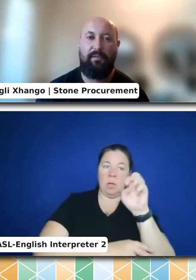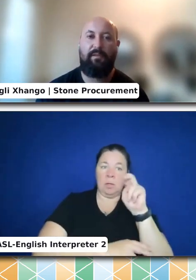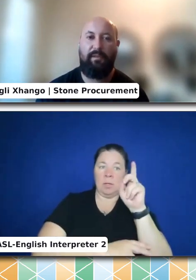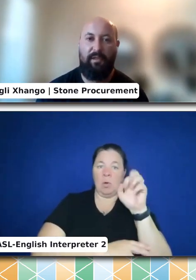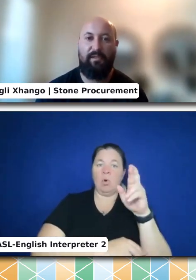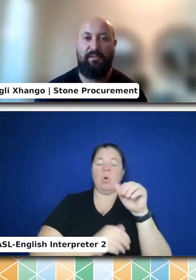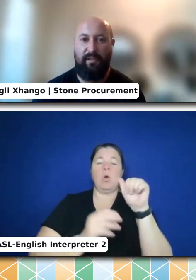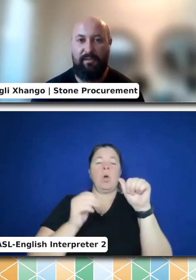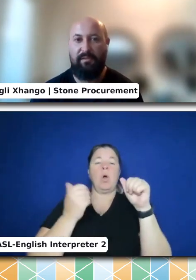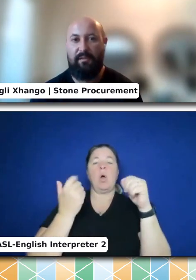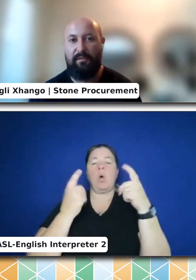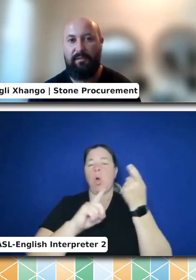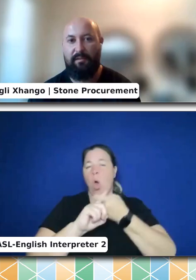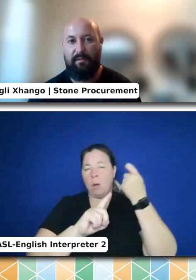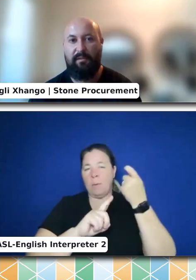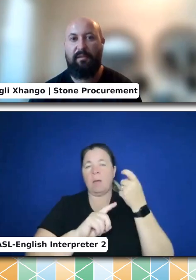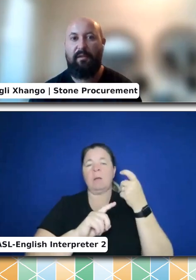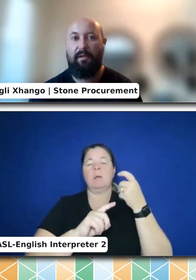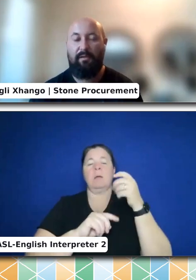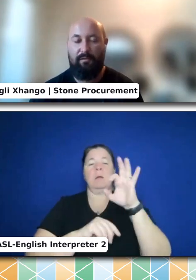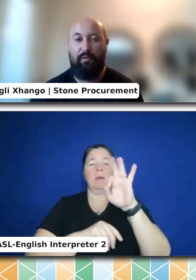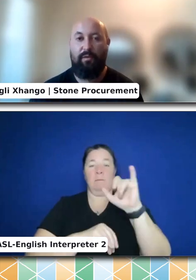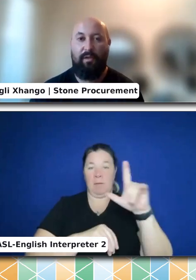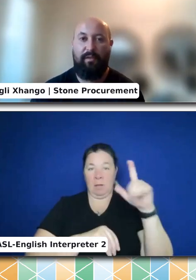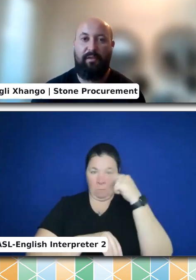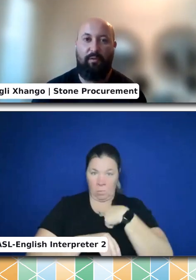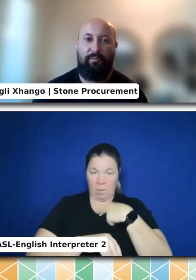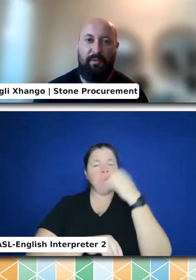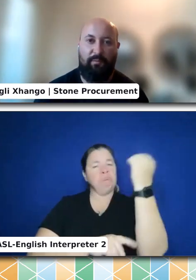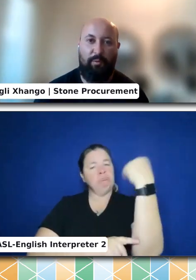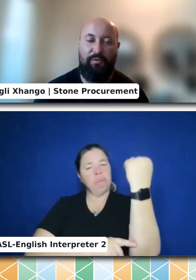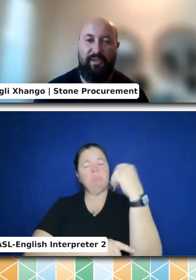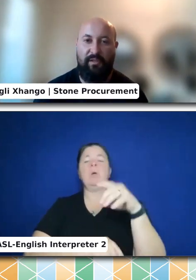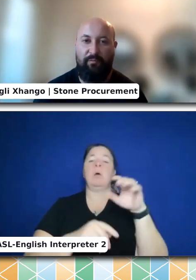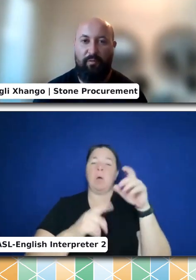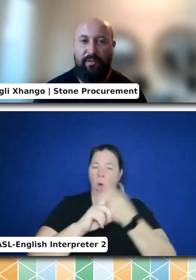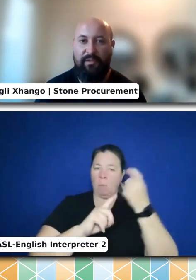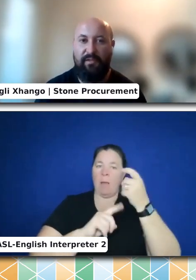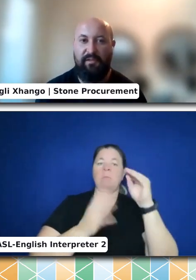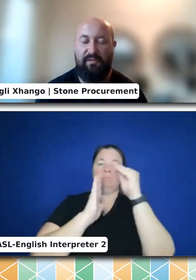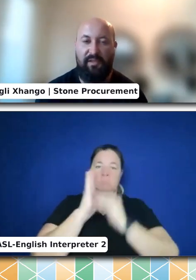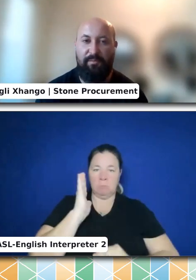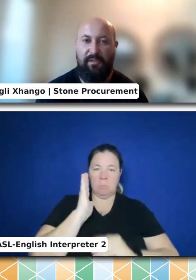It does, yes. No, it auto-fills for you, saying that you've already done this assessment.